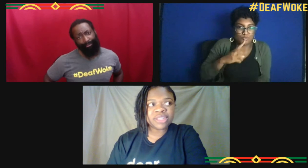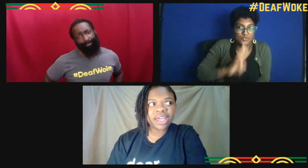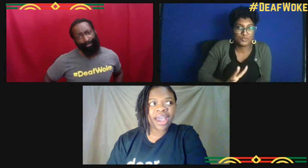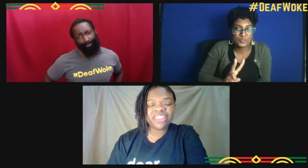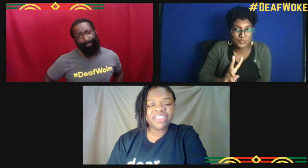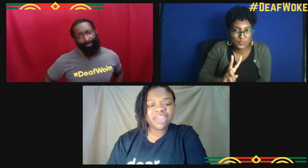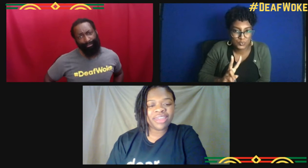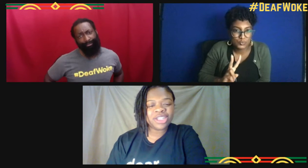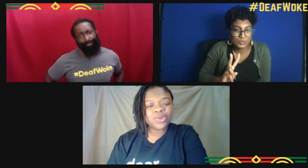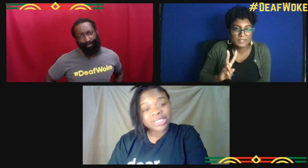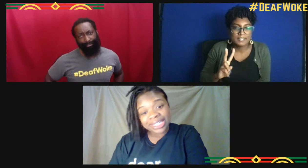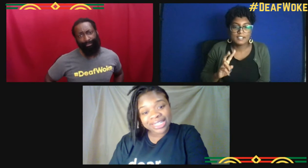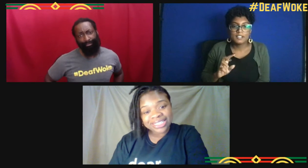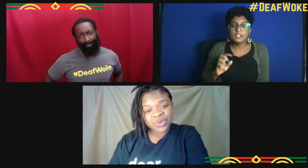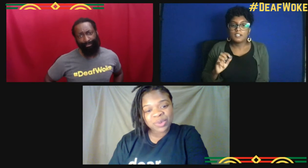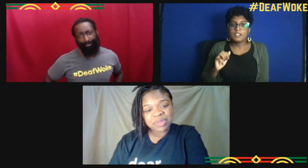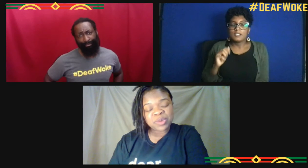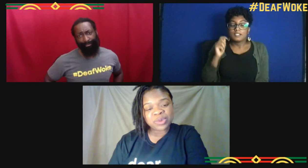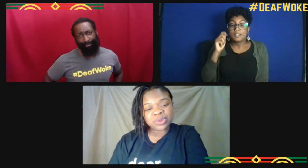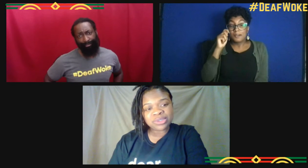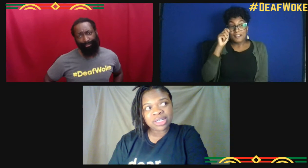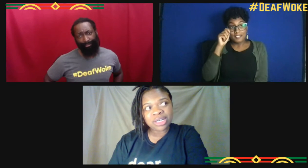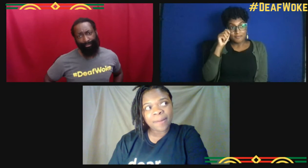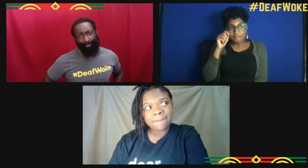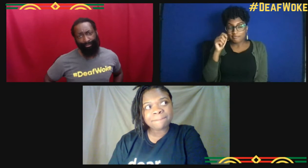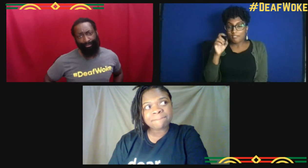So I think that it's ridiculous when people judge